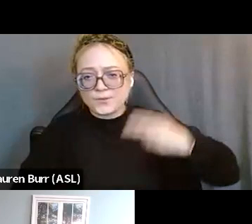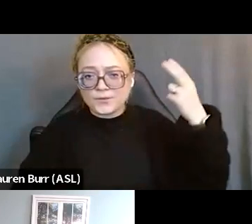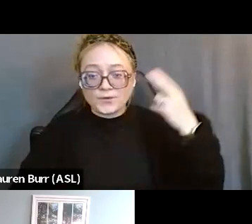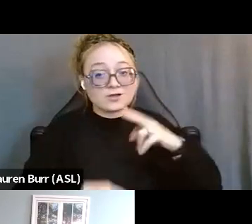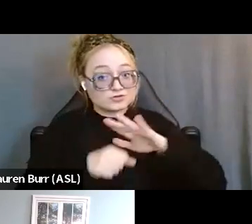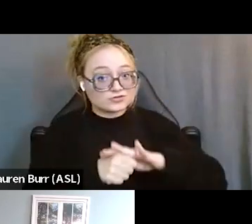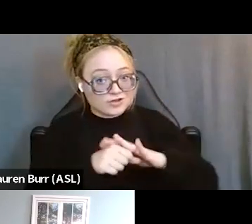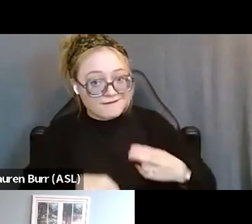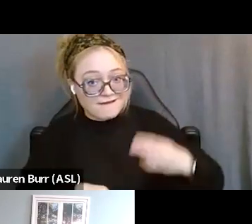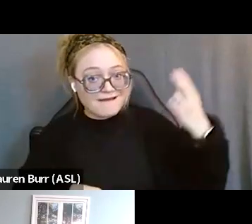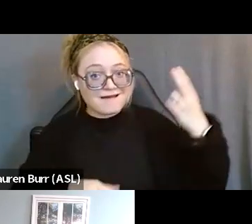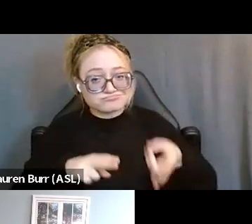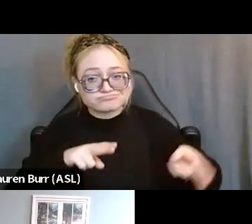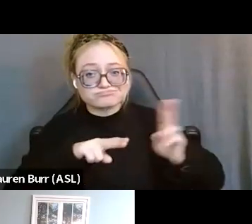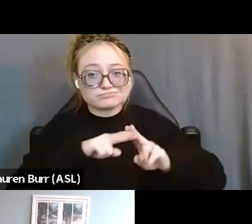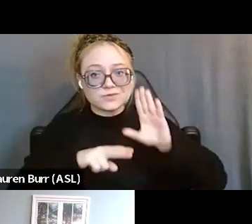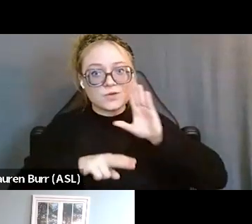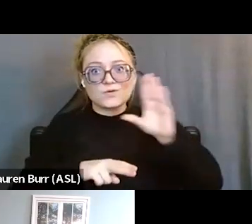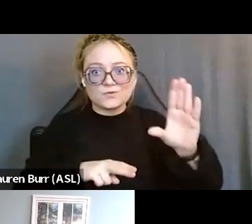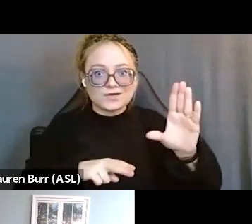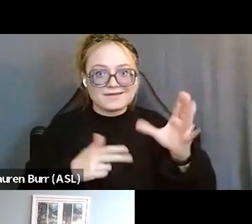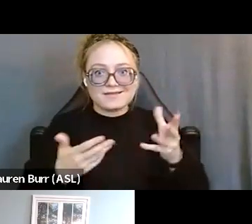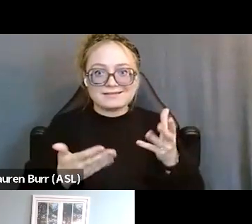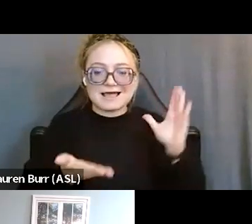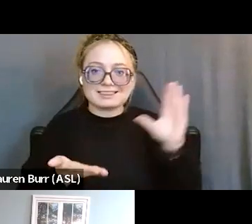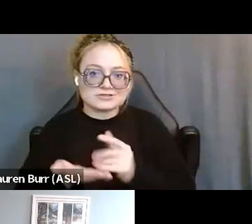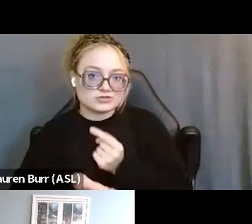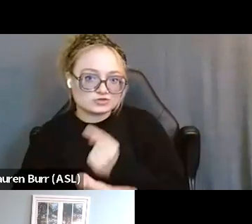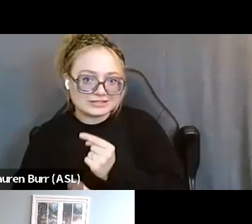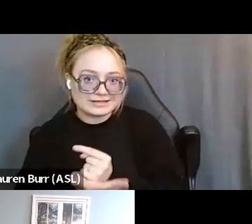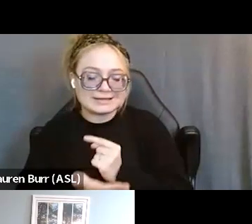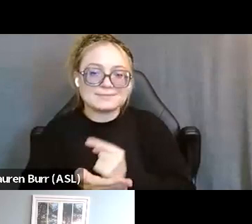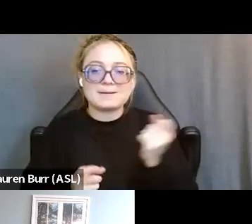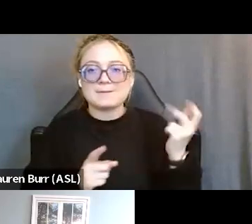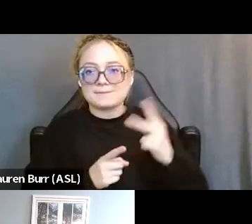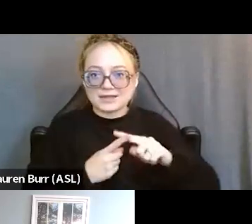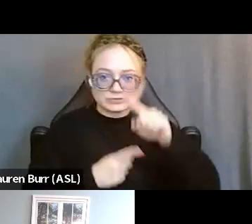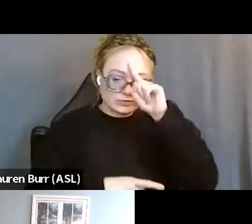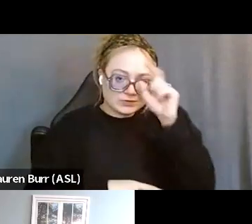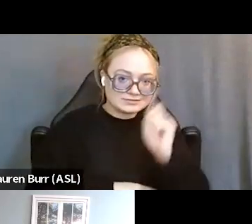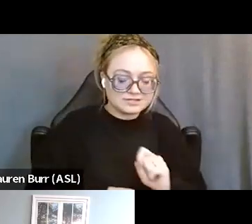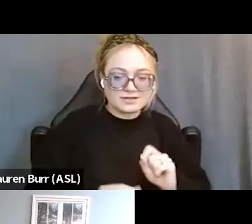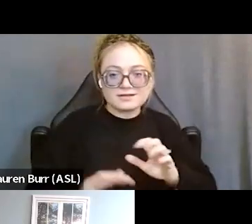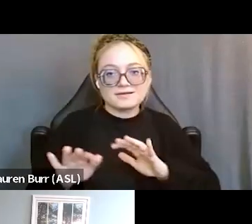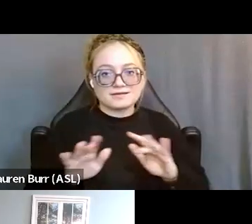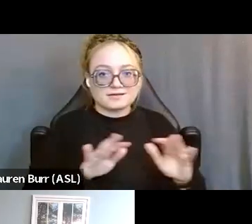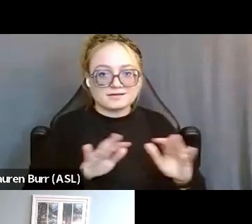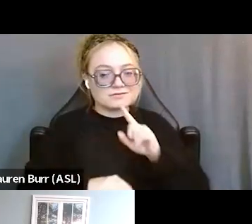And so that can really defeat the purpose of treatment. But like I said, it all goes back to the individualized approach and what community resources do you have available?